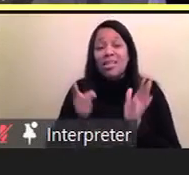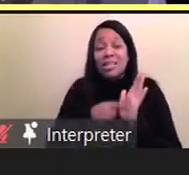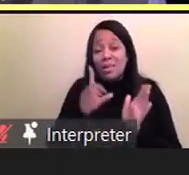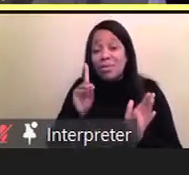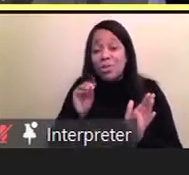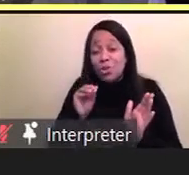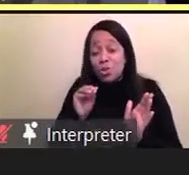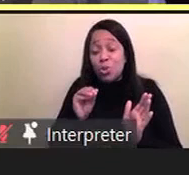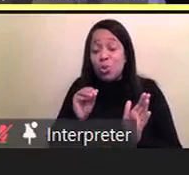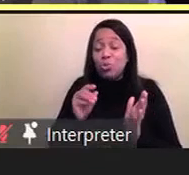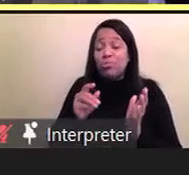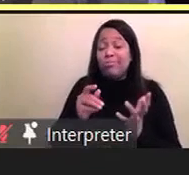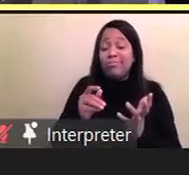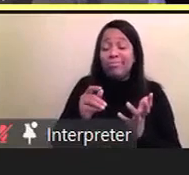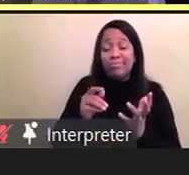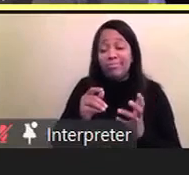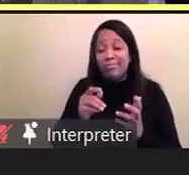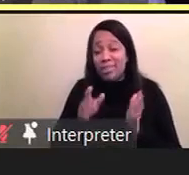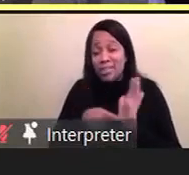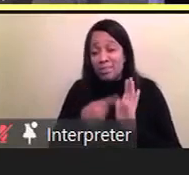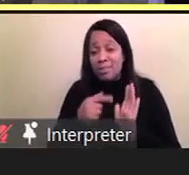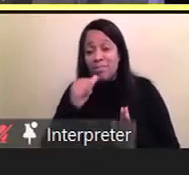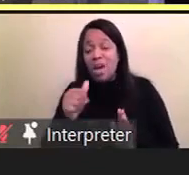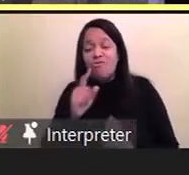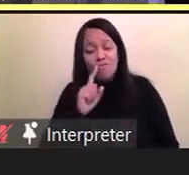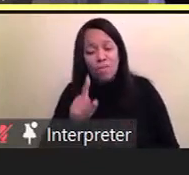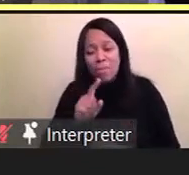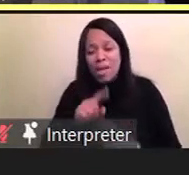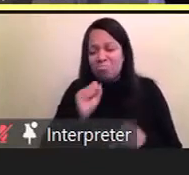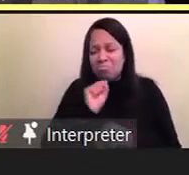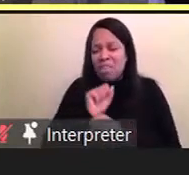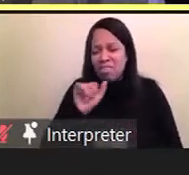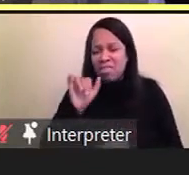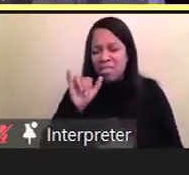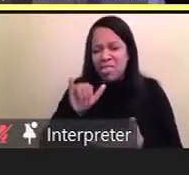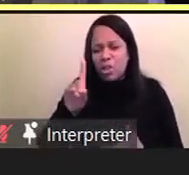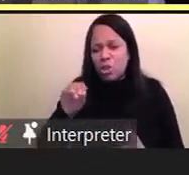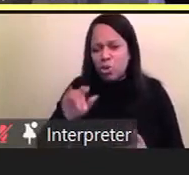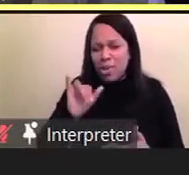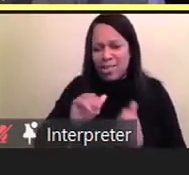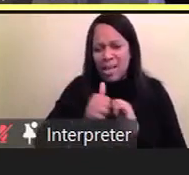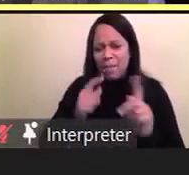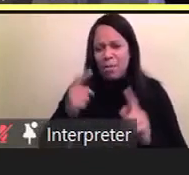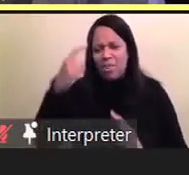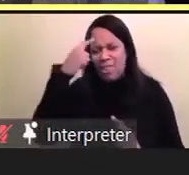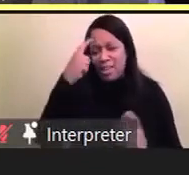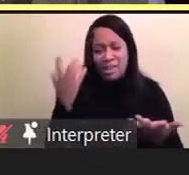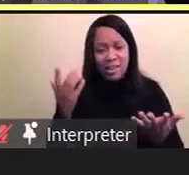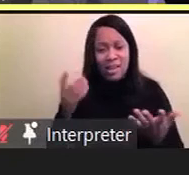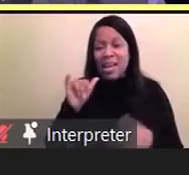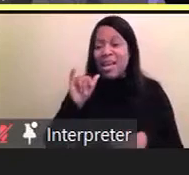Judges and juries-- they do anyway. That's just how people think. If you're not being fair-- you could do everything